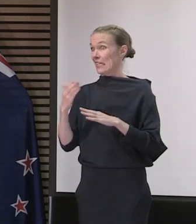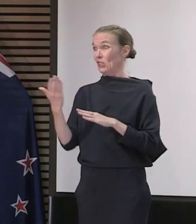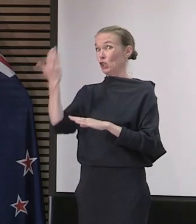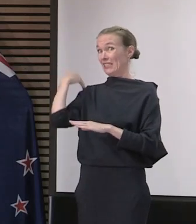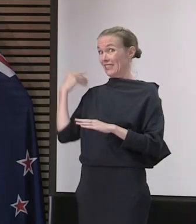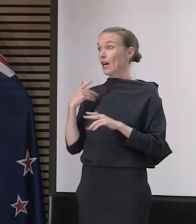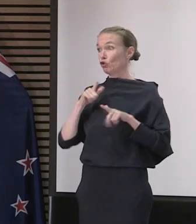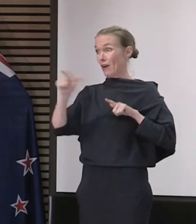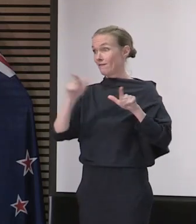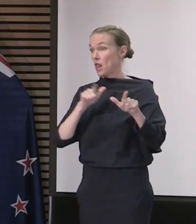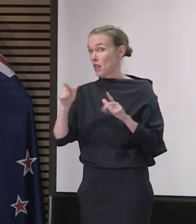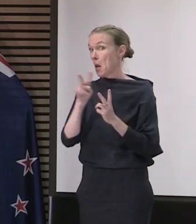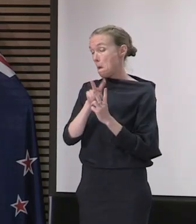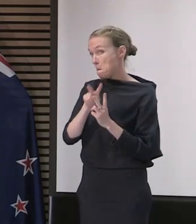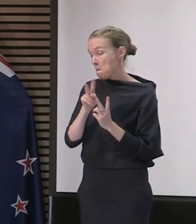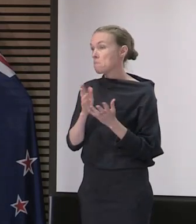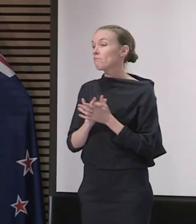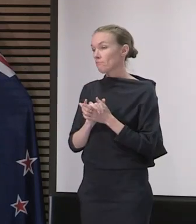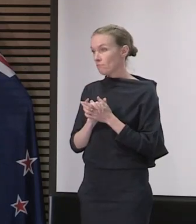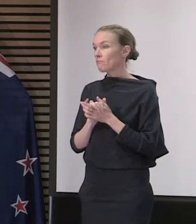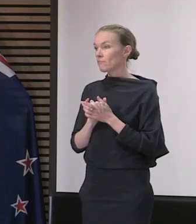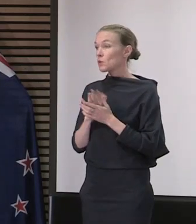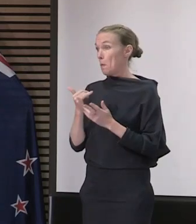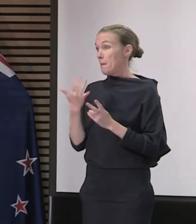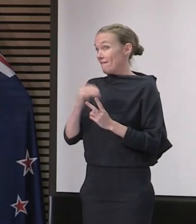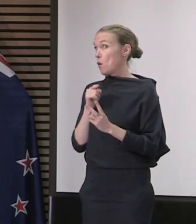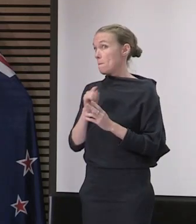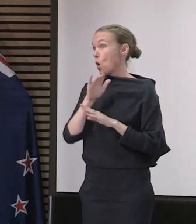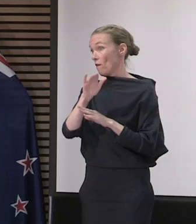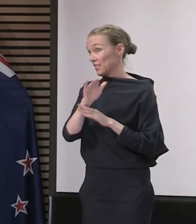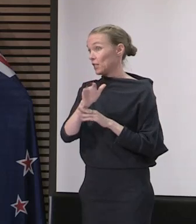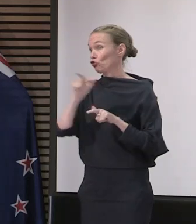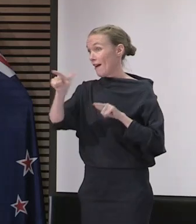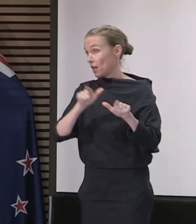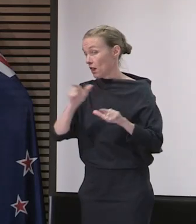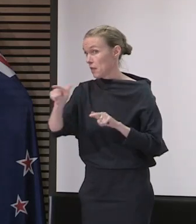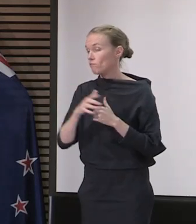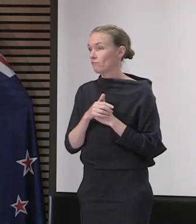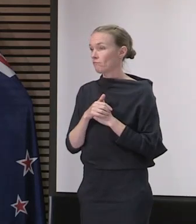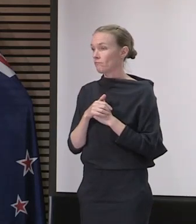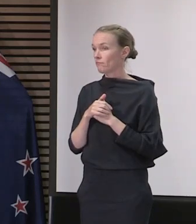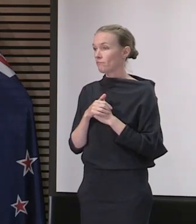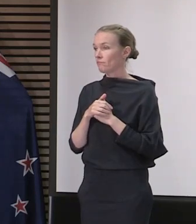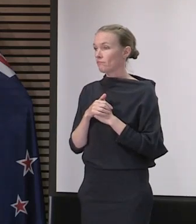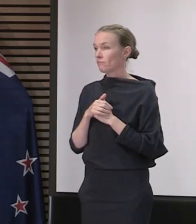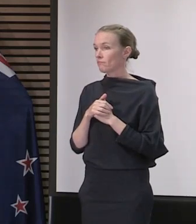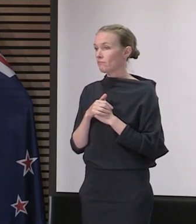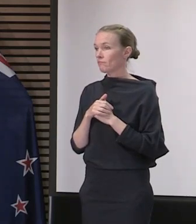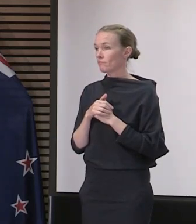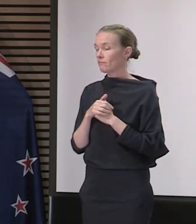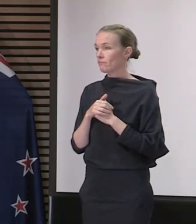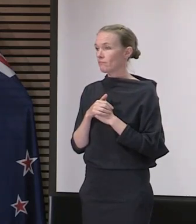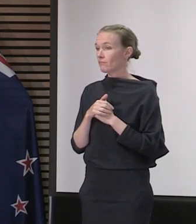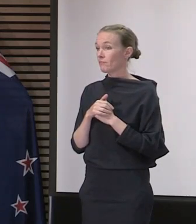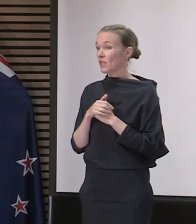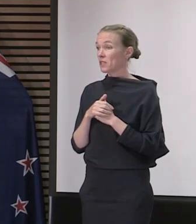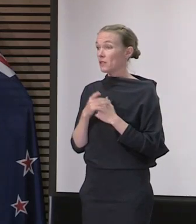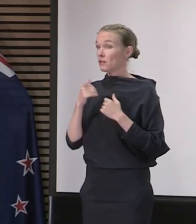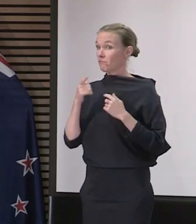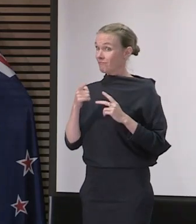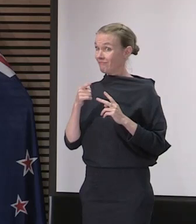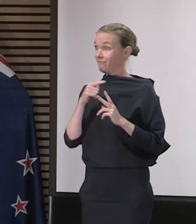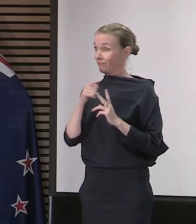overseas travel sometime ago.